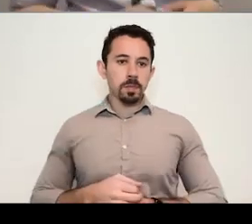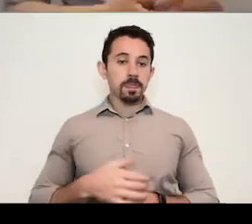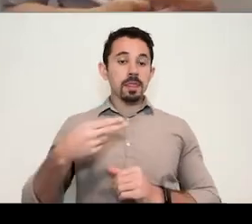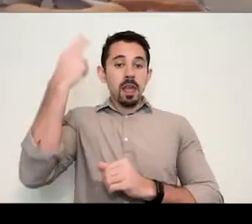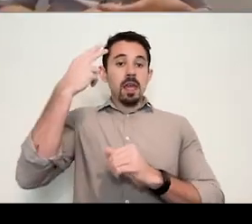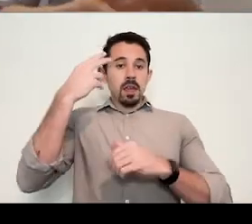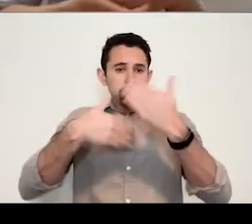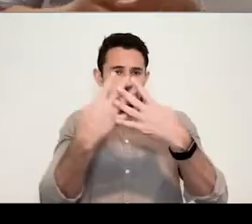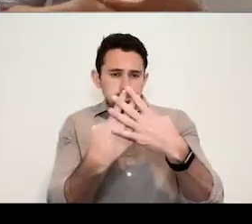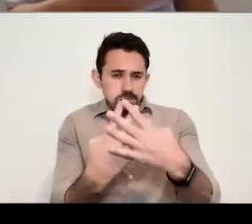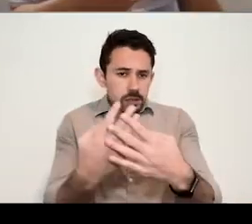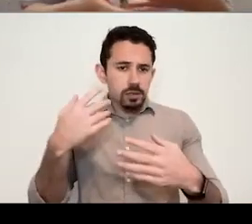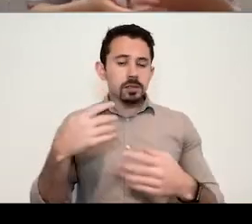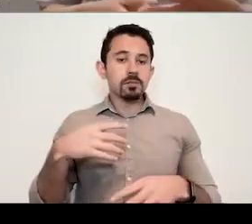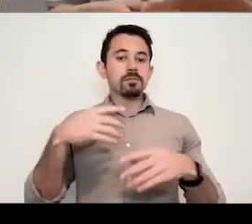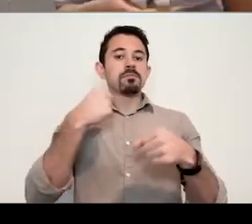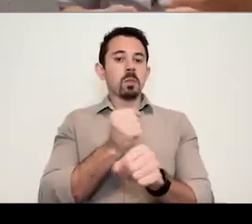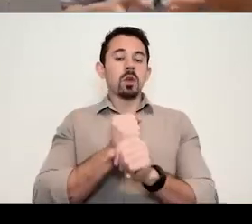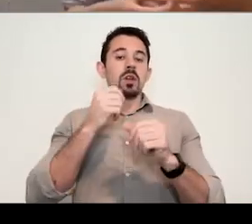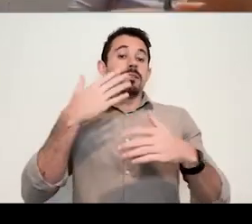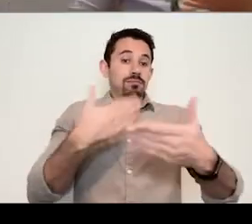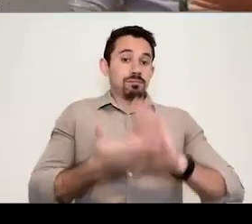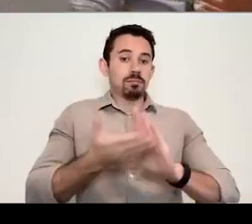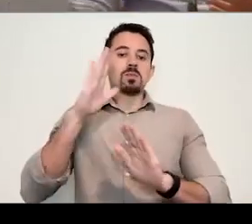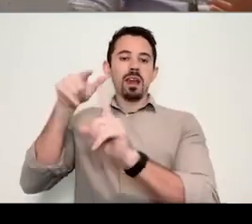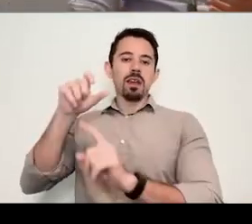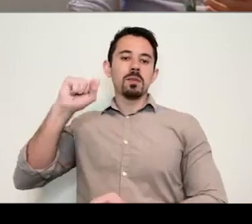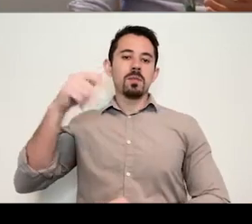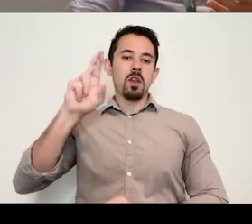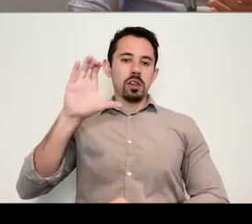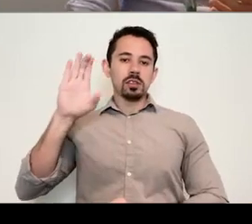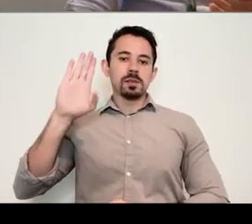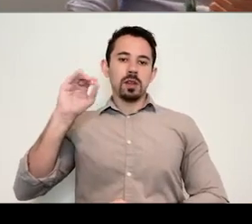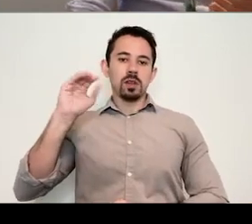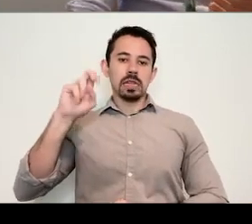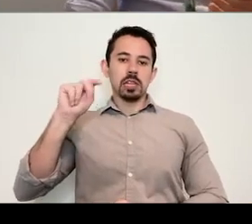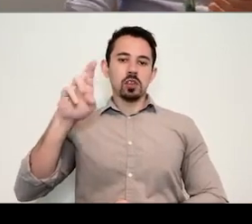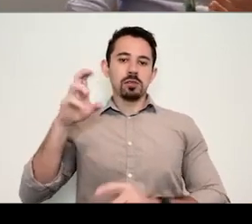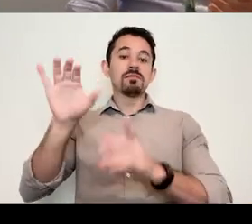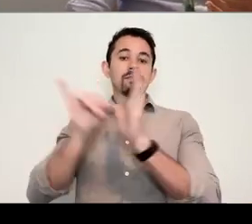The high throughput screen was performed by the SPARC biocentre (https://lab.research.sickkids.ca/sparc-molecular-analysis/) and identified 233 hits.